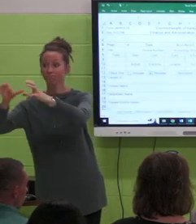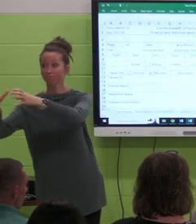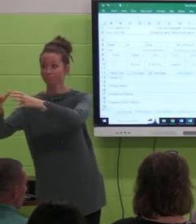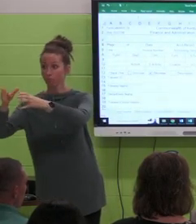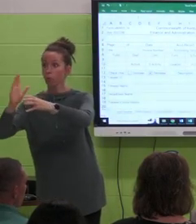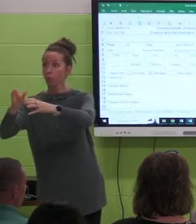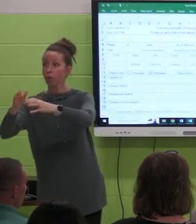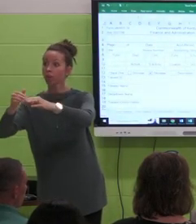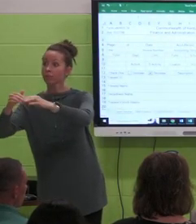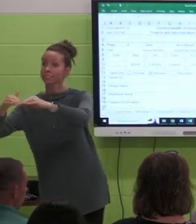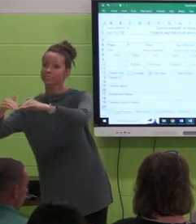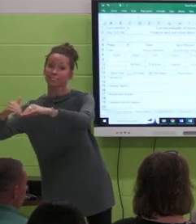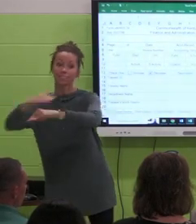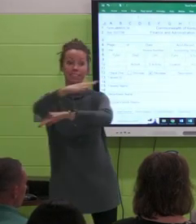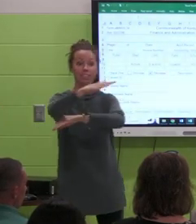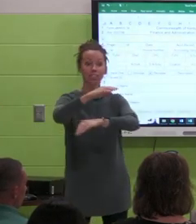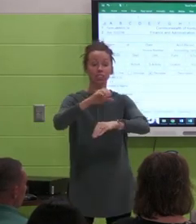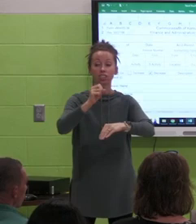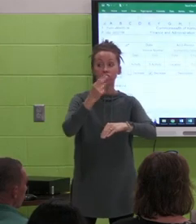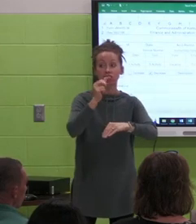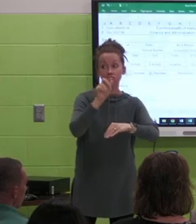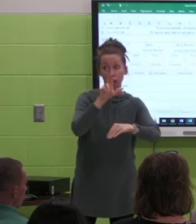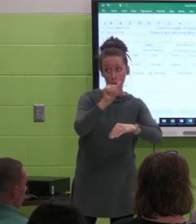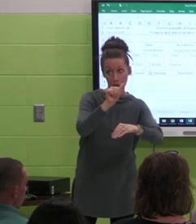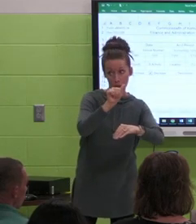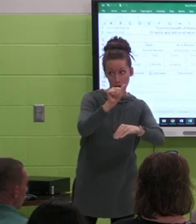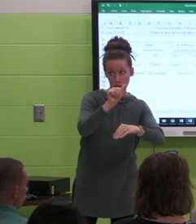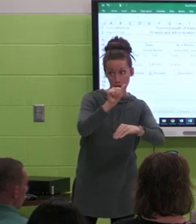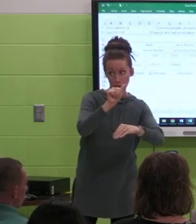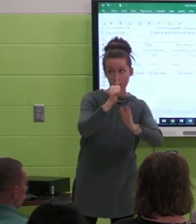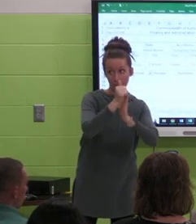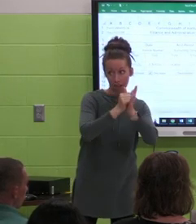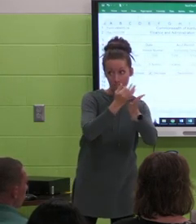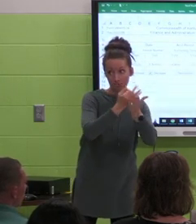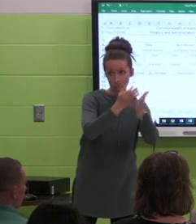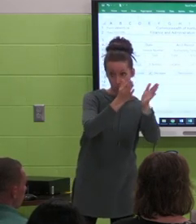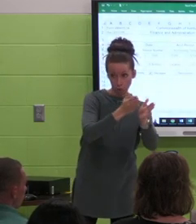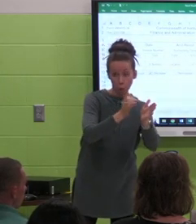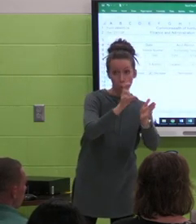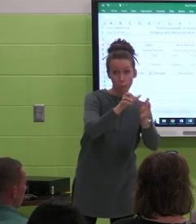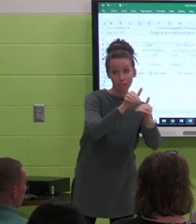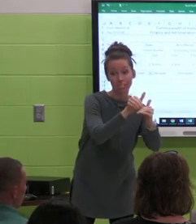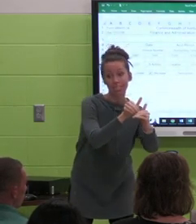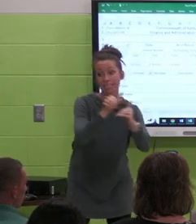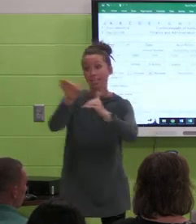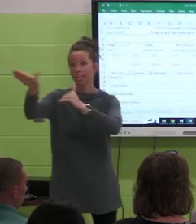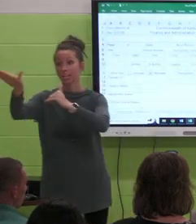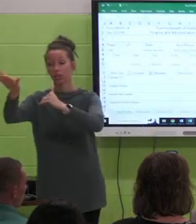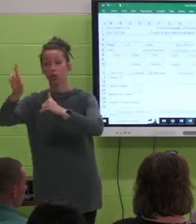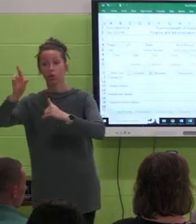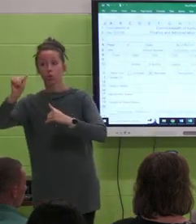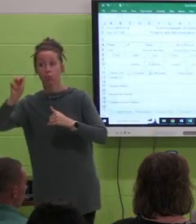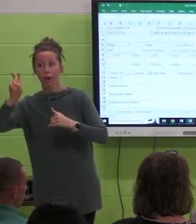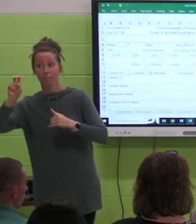it to Shara who she's the accounting and finance person or it's going to Route it to Raven Miller